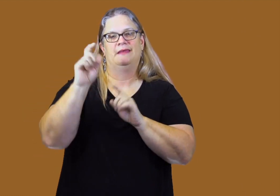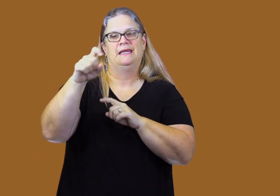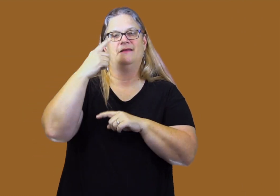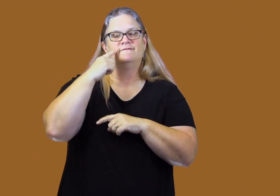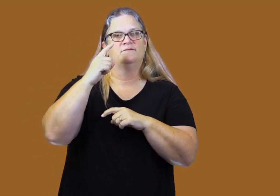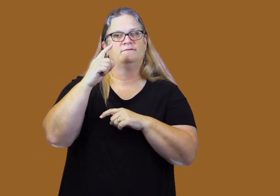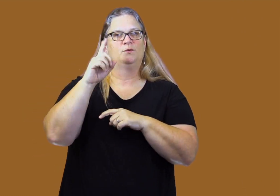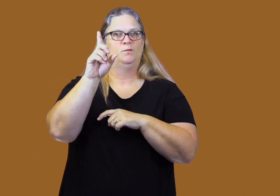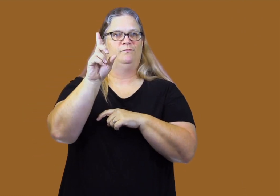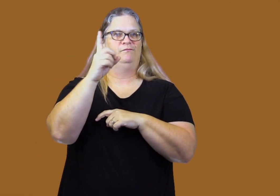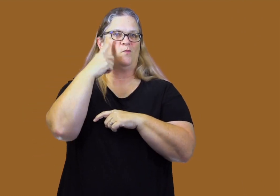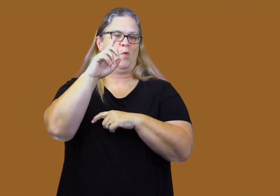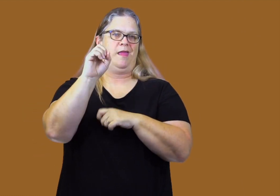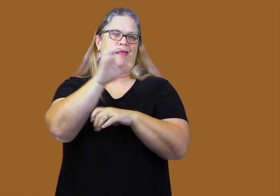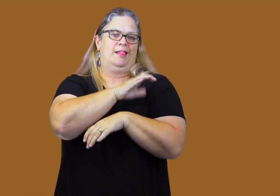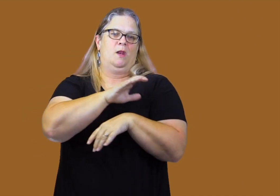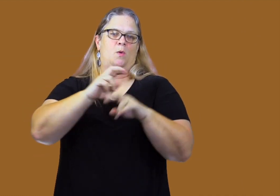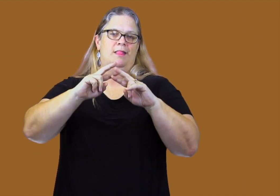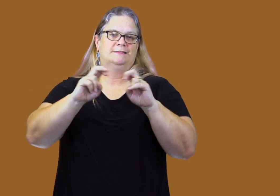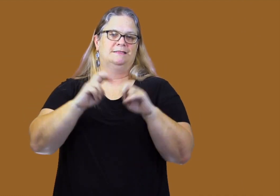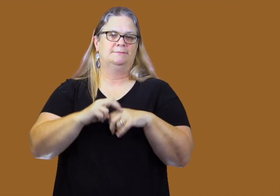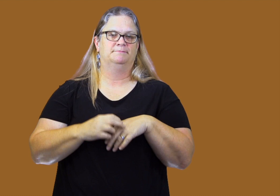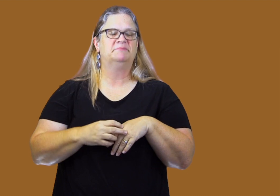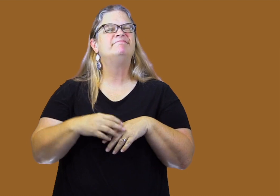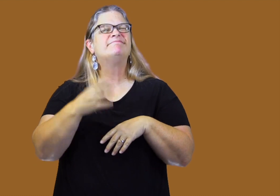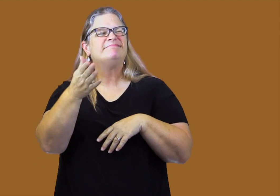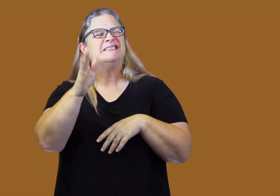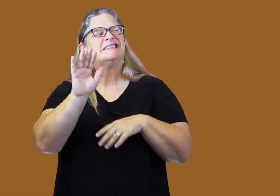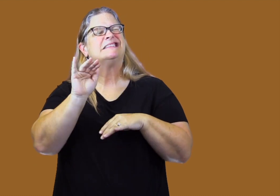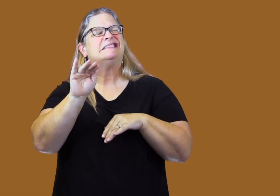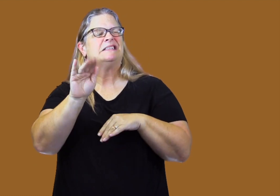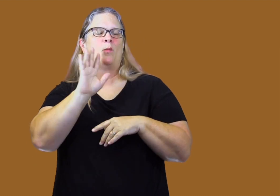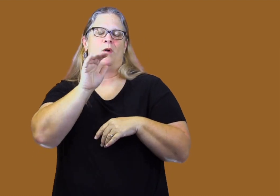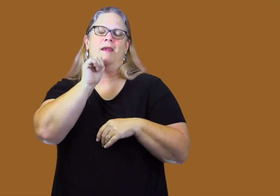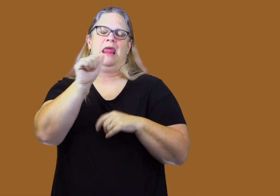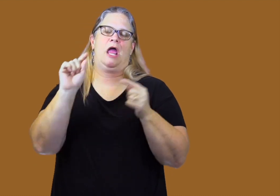that could indicate the need for a clinical assessment,